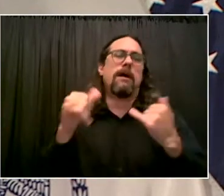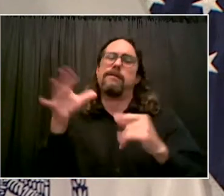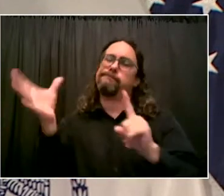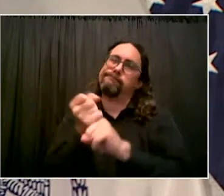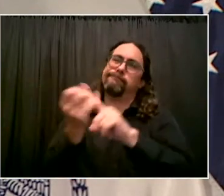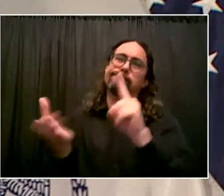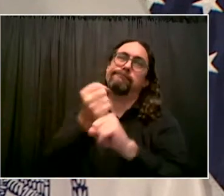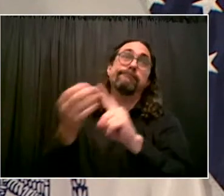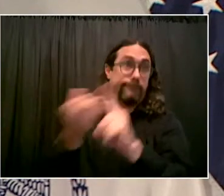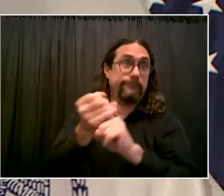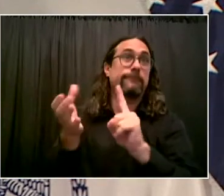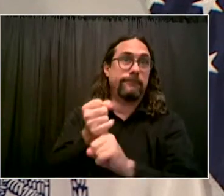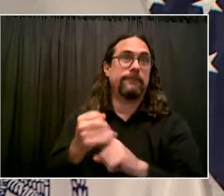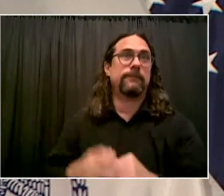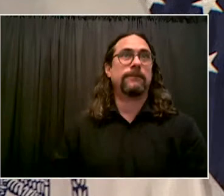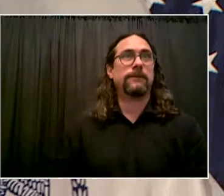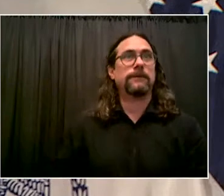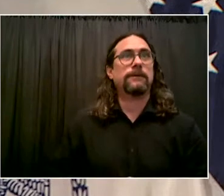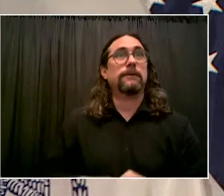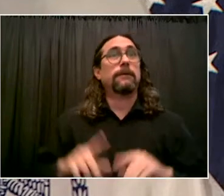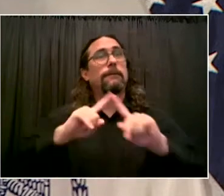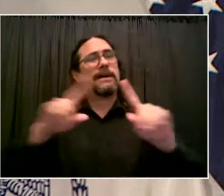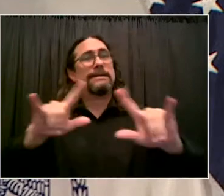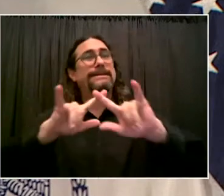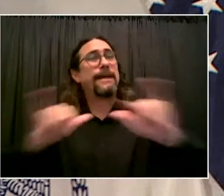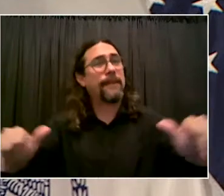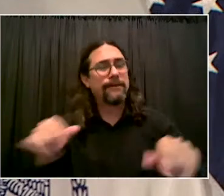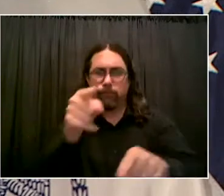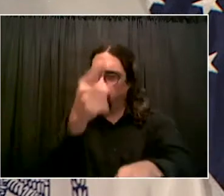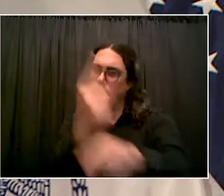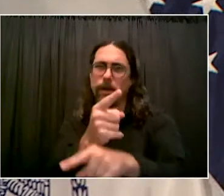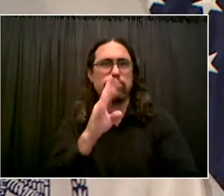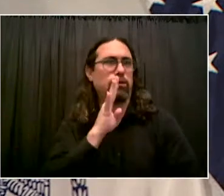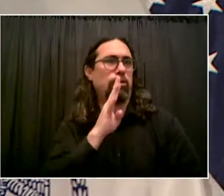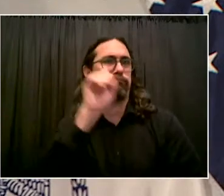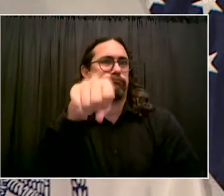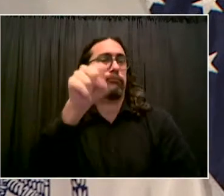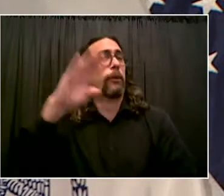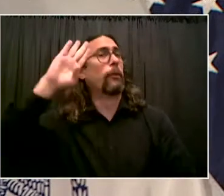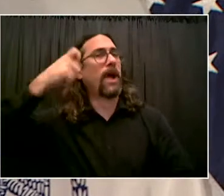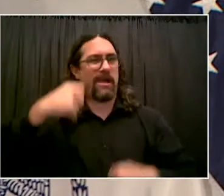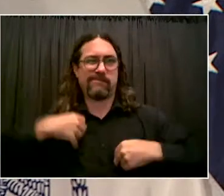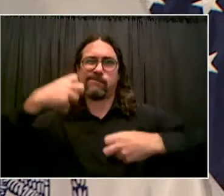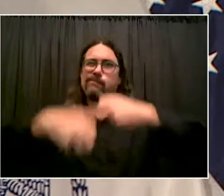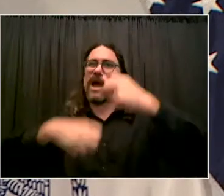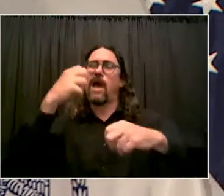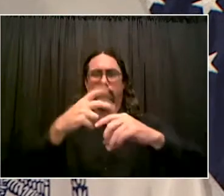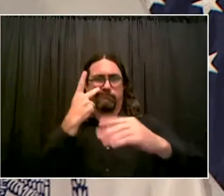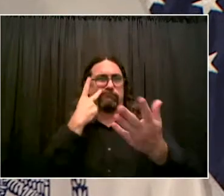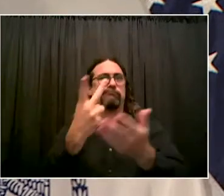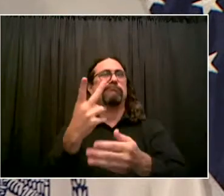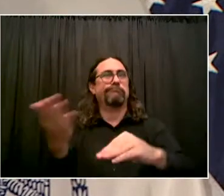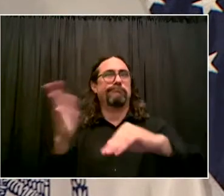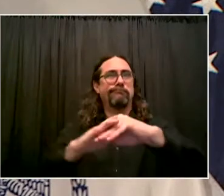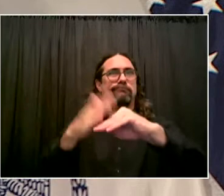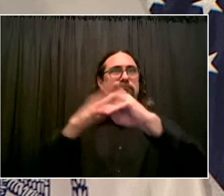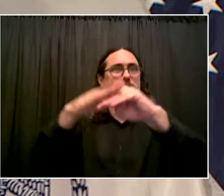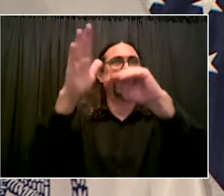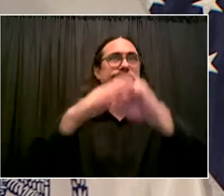INVOLVED EVERY SINGLE TIME. THEY WILL FIND THIS PERSON FOR RSUE. WE HAVE A PROBLEM IN THE